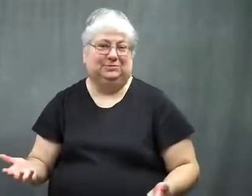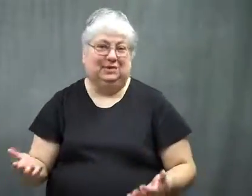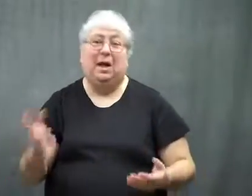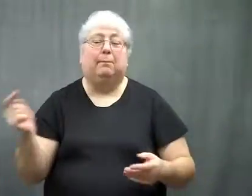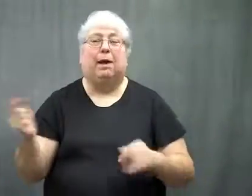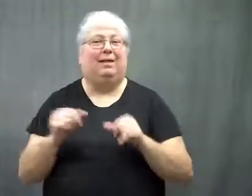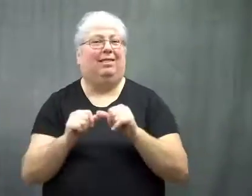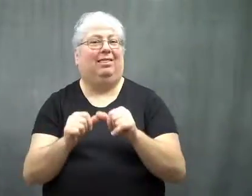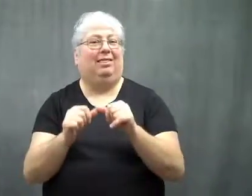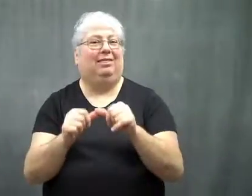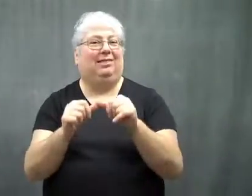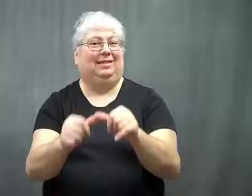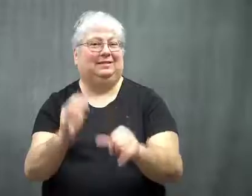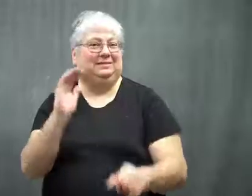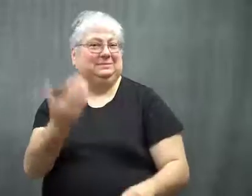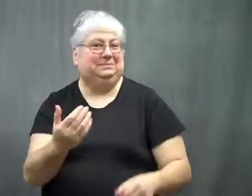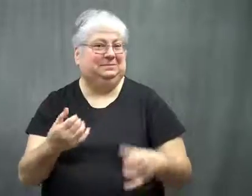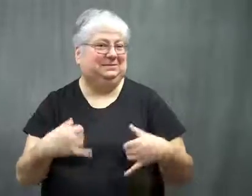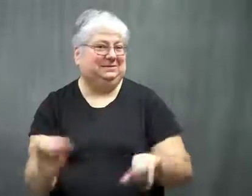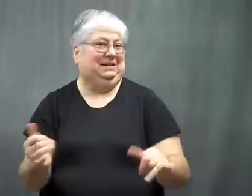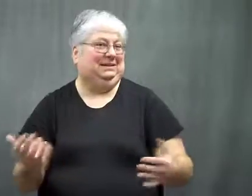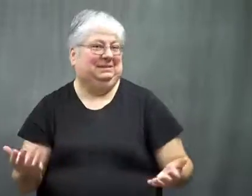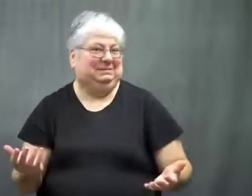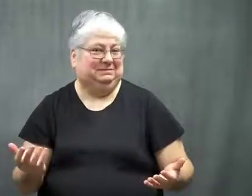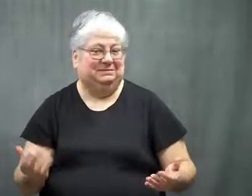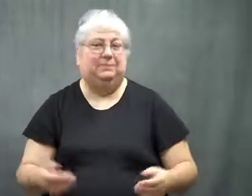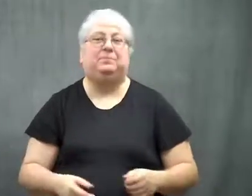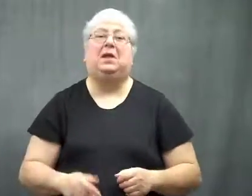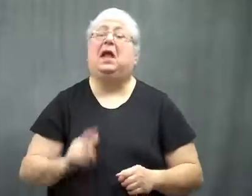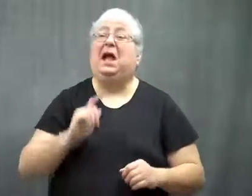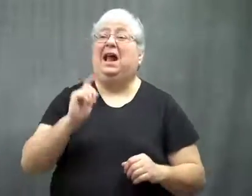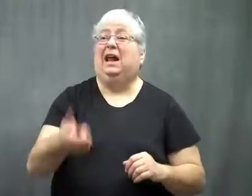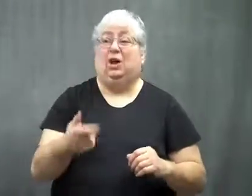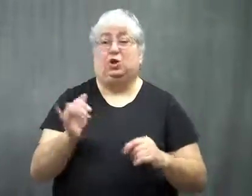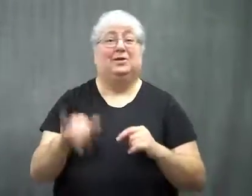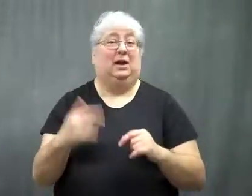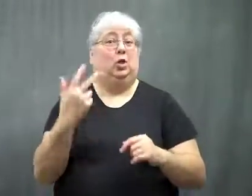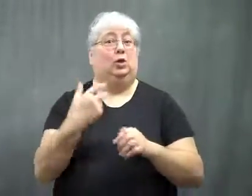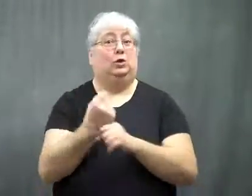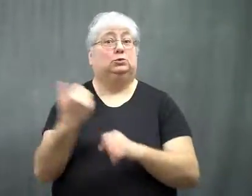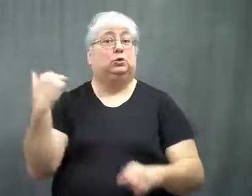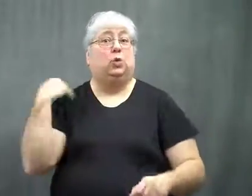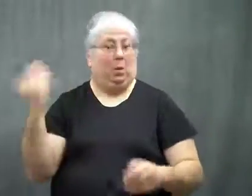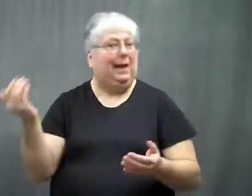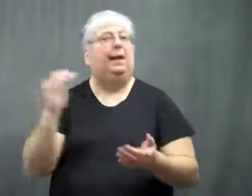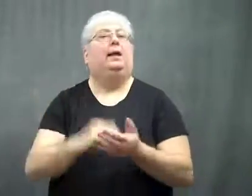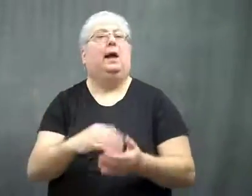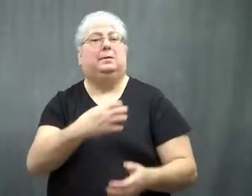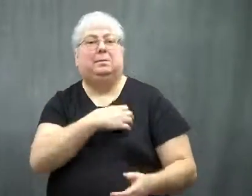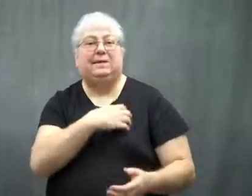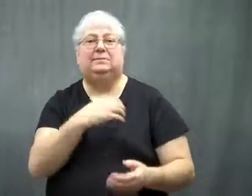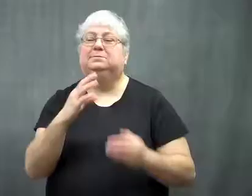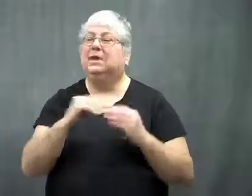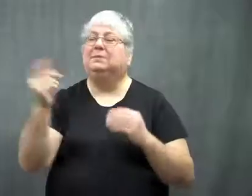But apparently it didn't stop.